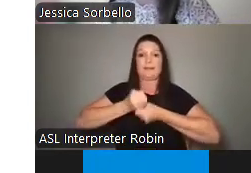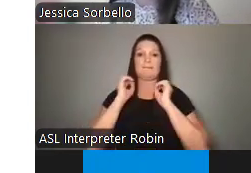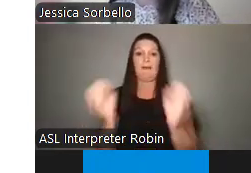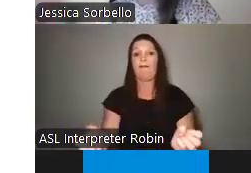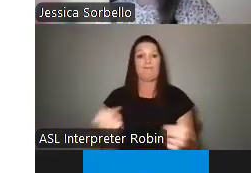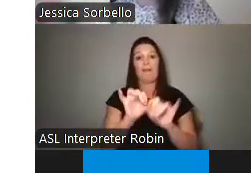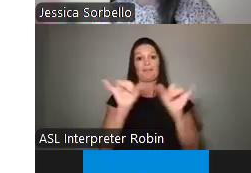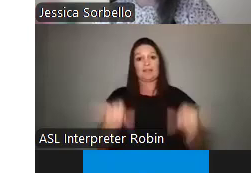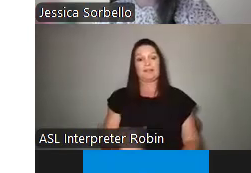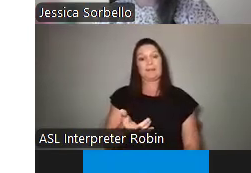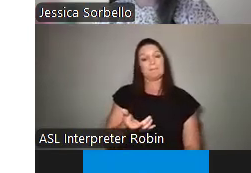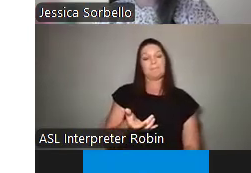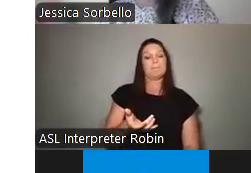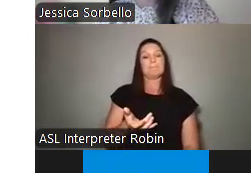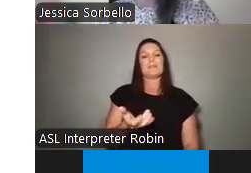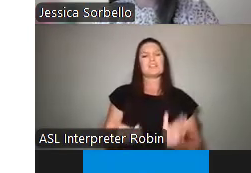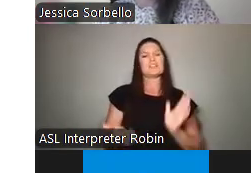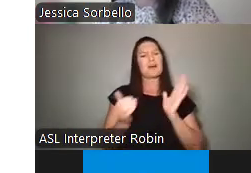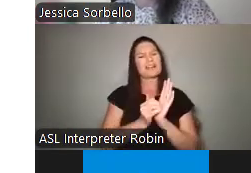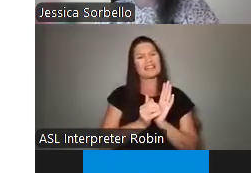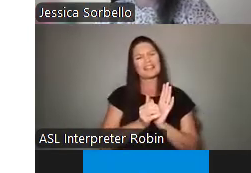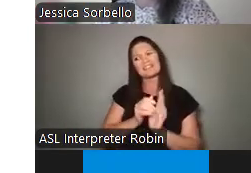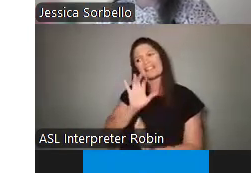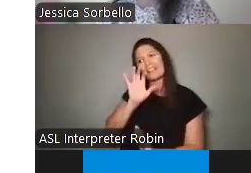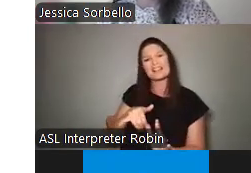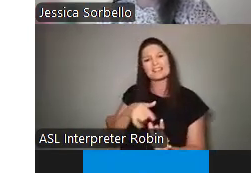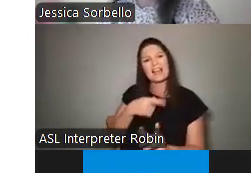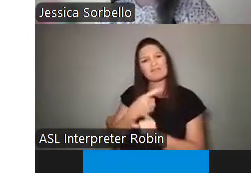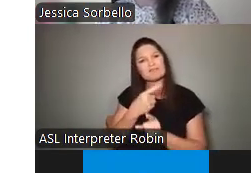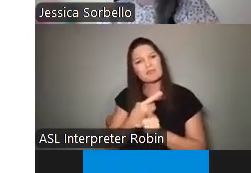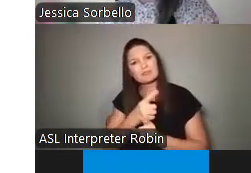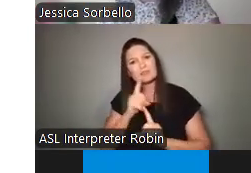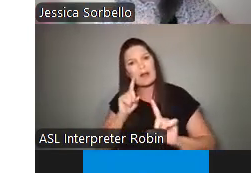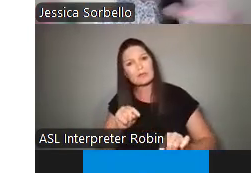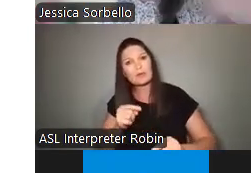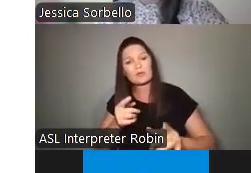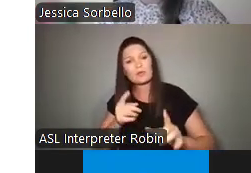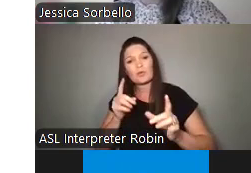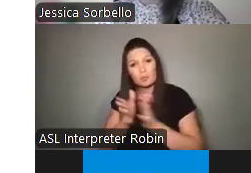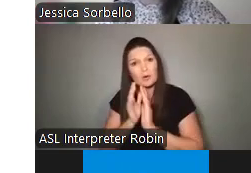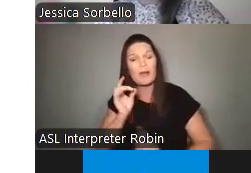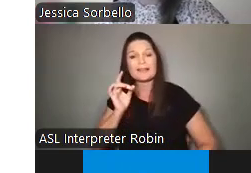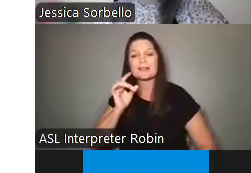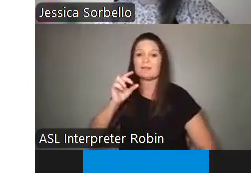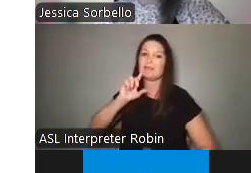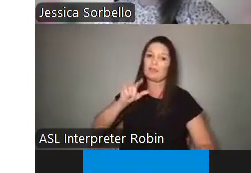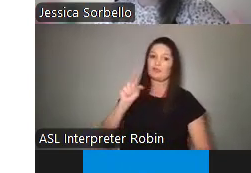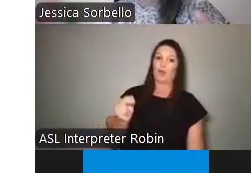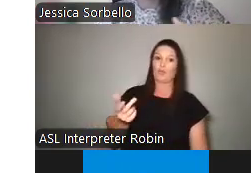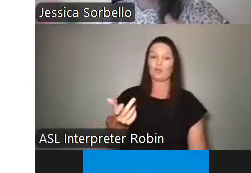Let's forget about the fact again as a working mom of two kids I never would have even remember today put it in my